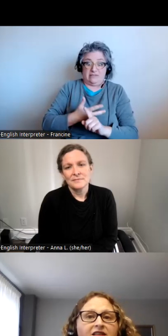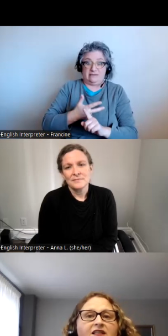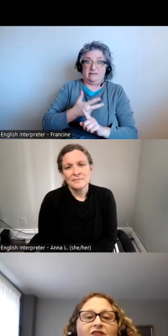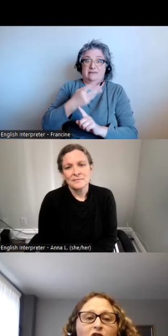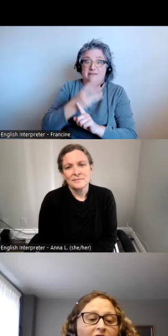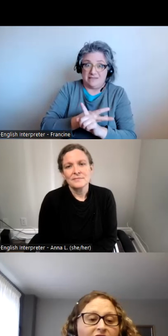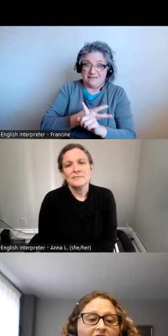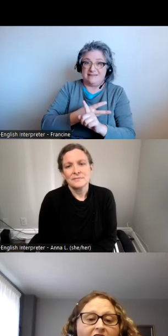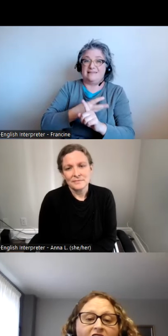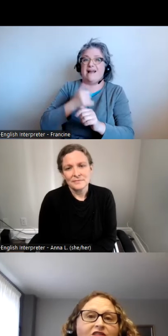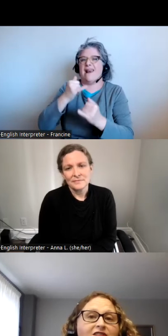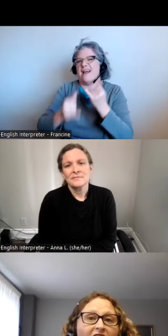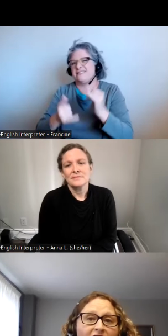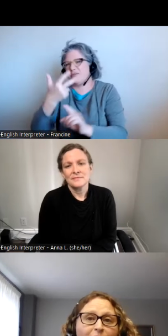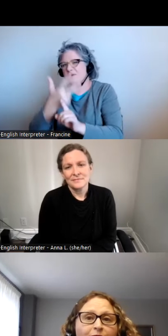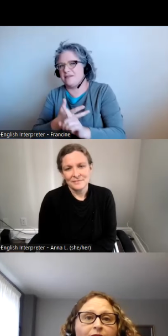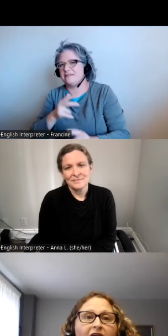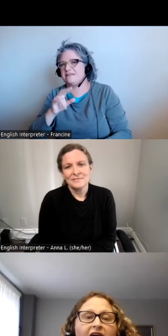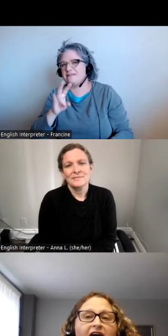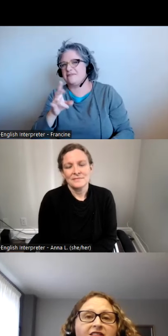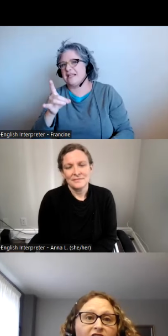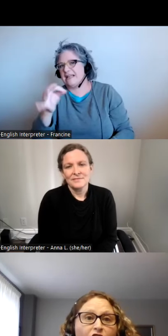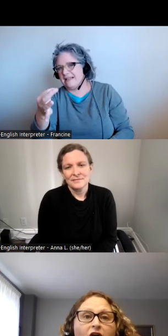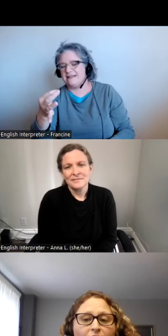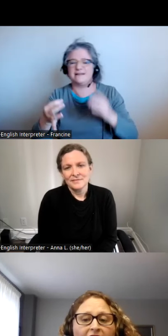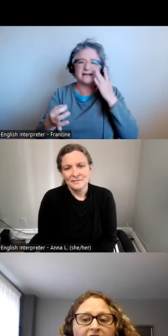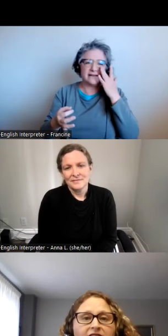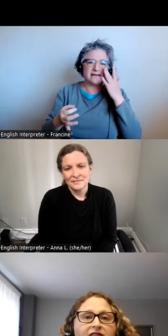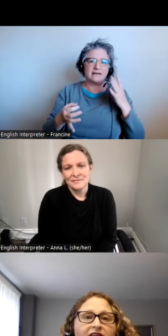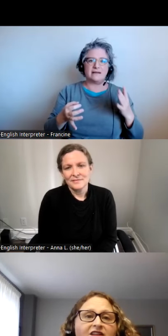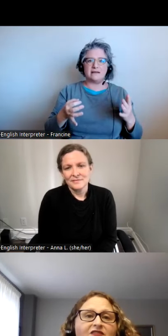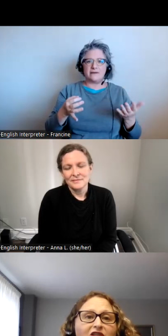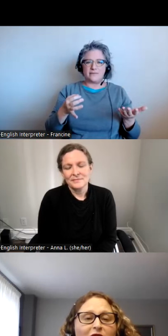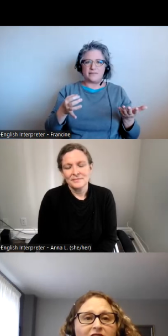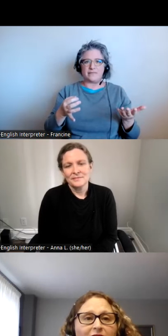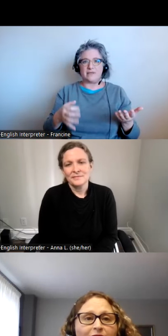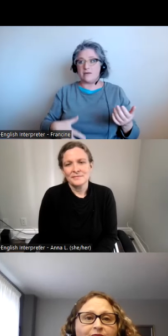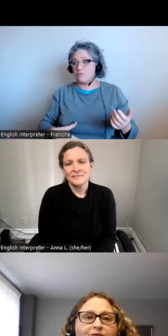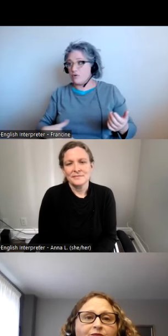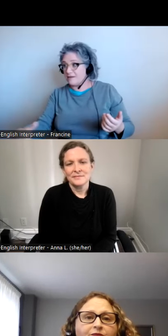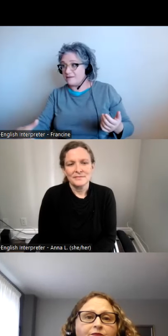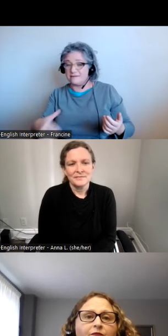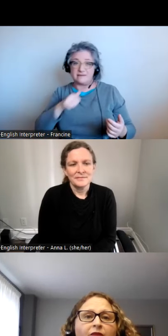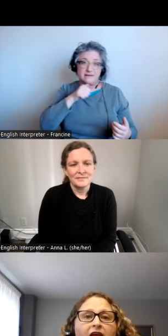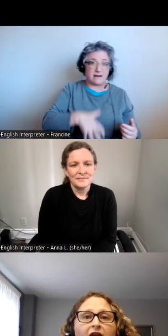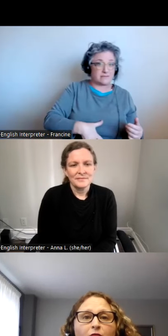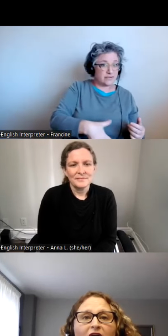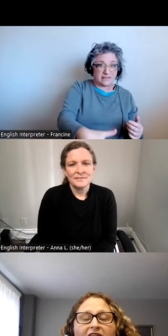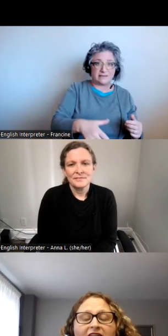Vaccination is safe and effective in any trimester of pregnancy. Side effects seen in pregnant individuals are